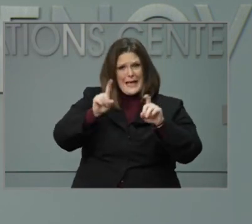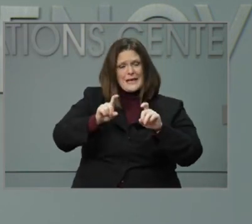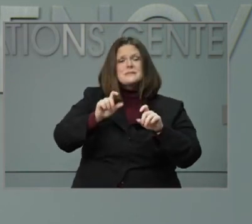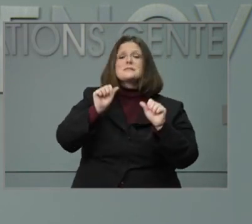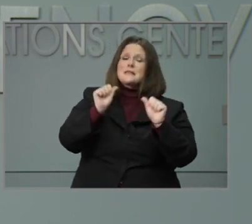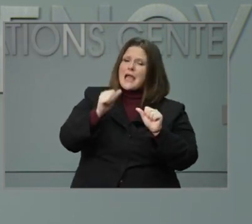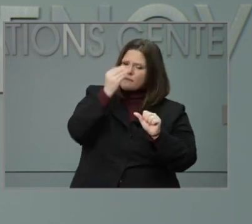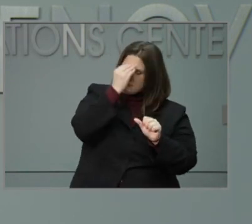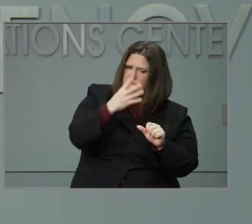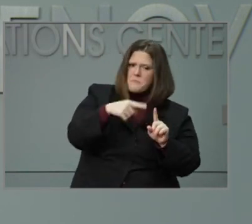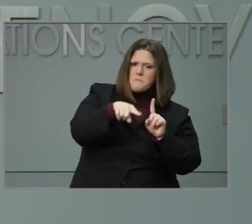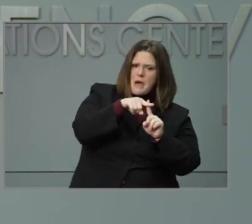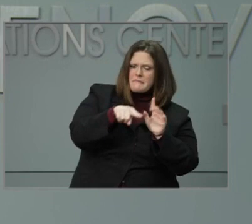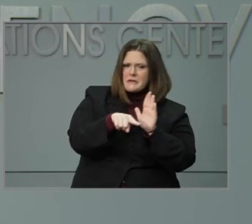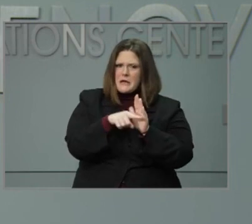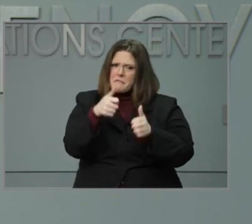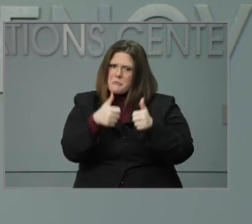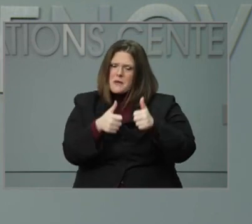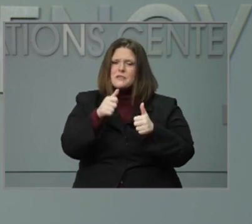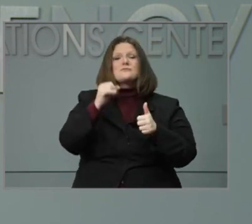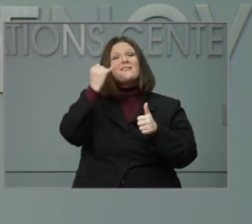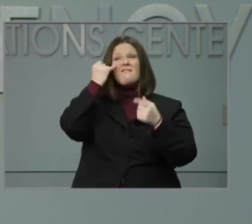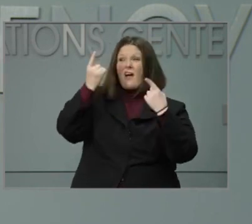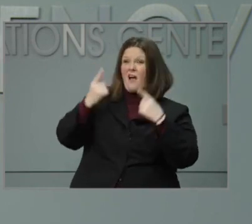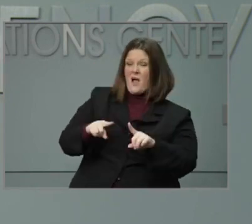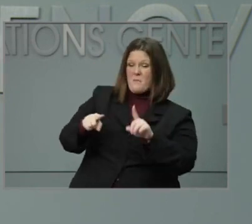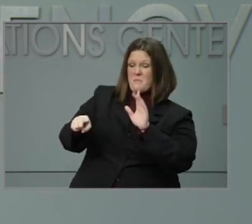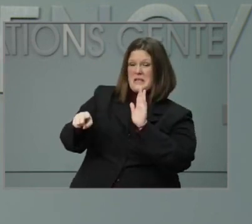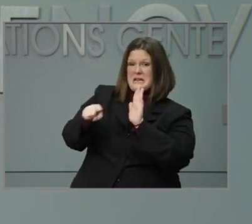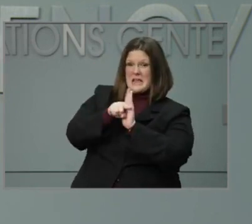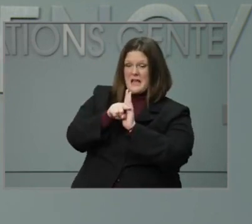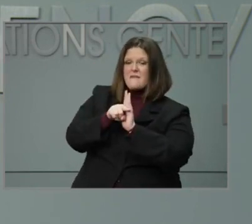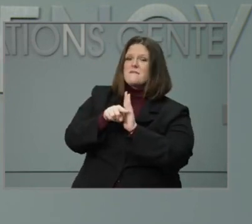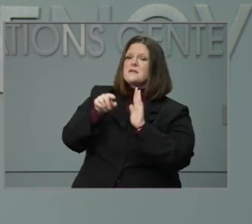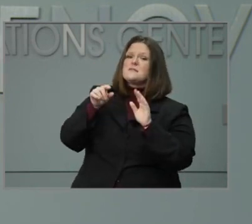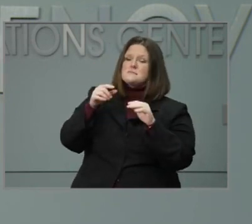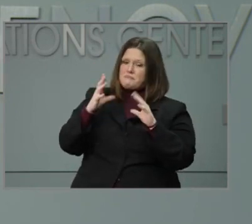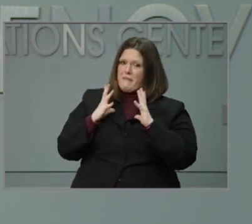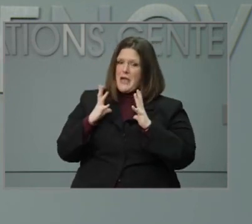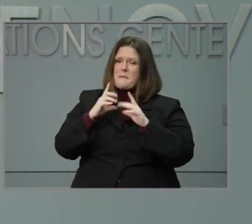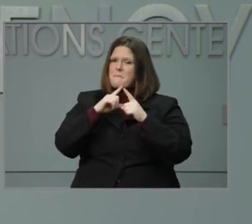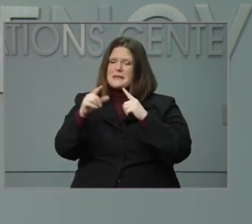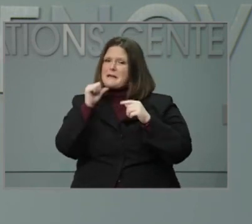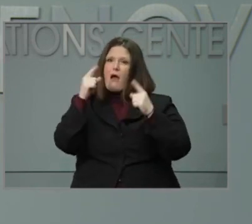NOT HAD SYMPTOMS. IF YOU DO TEST POSITIVE FOR